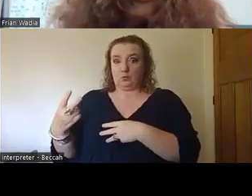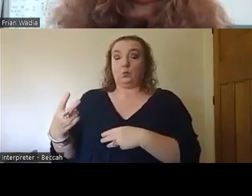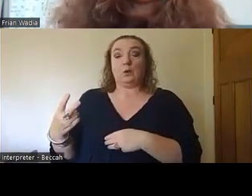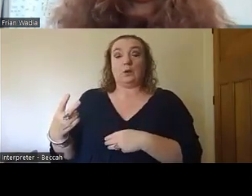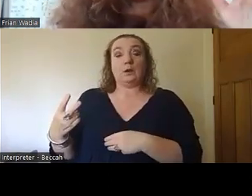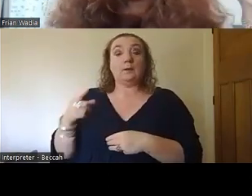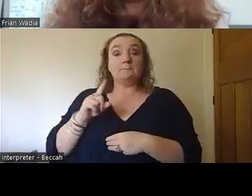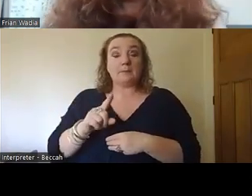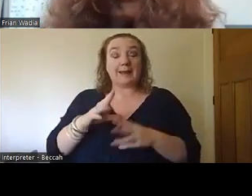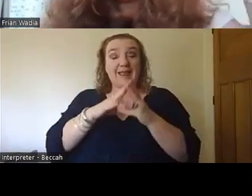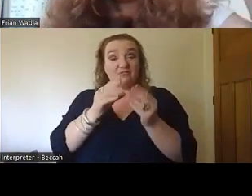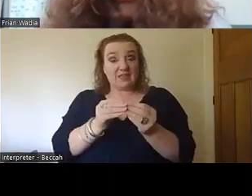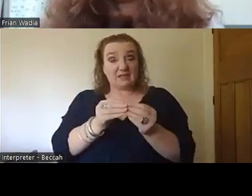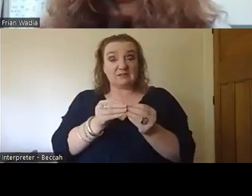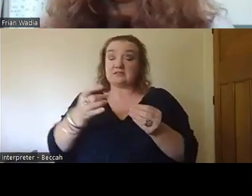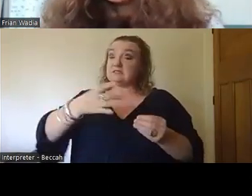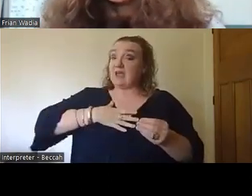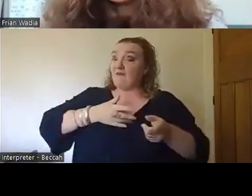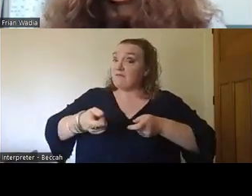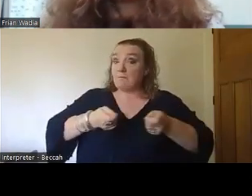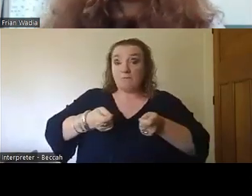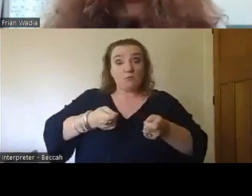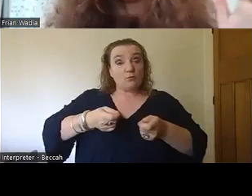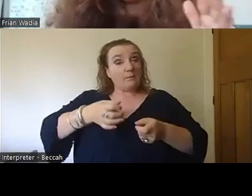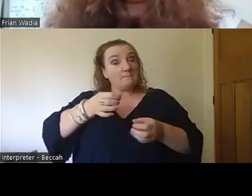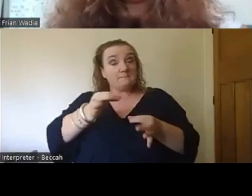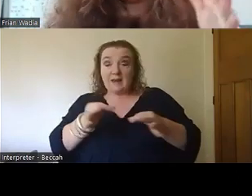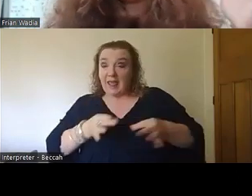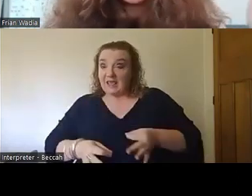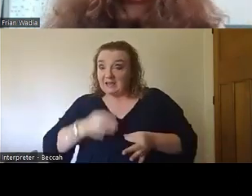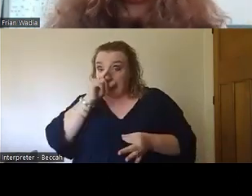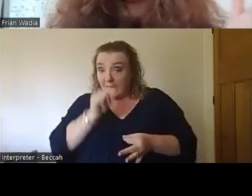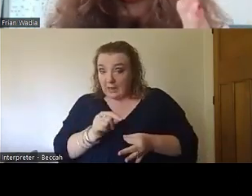But everything else, the self-directed planning and facilitation, this is about keeping the child's voice,